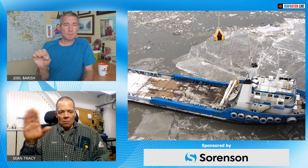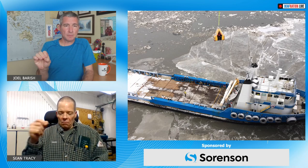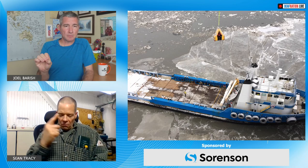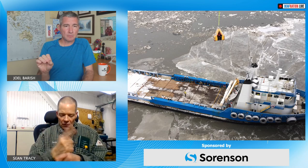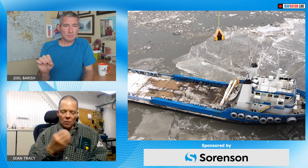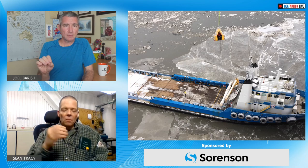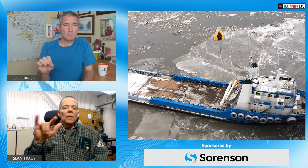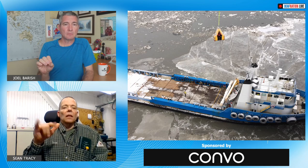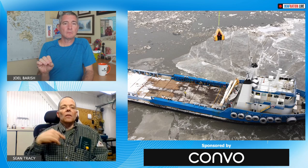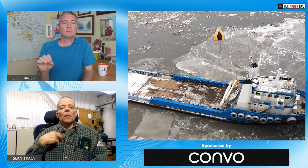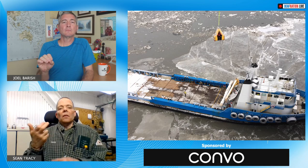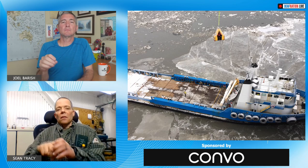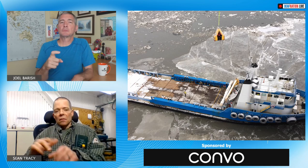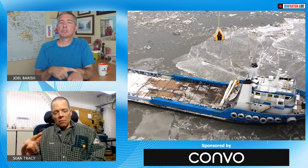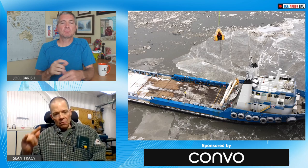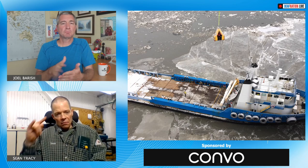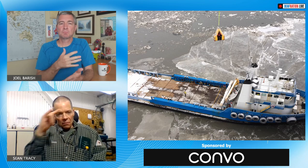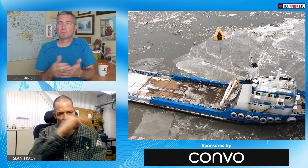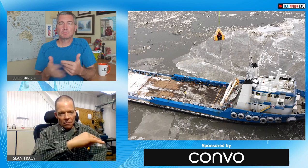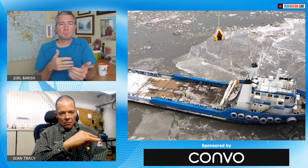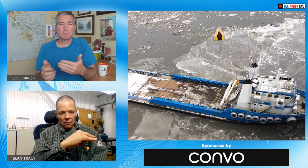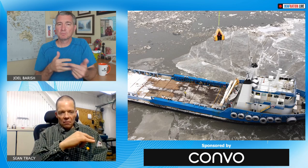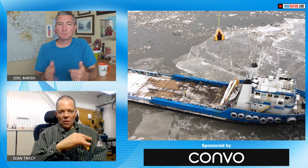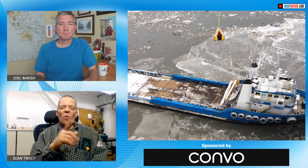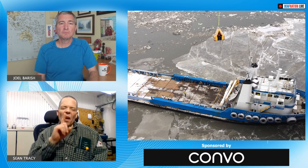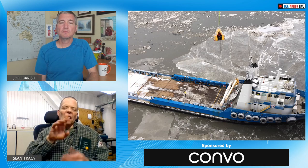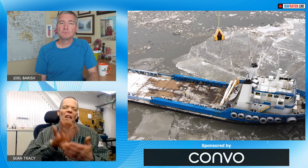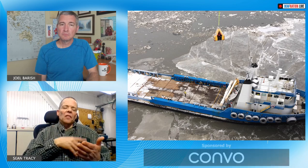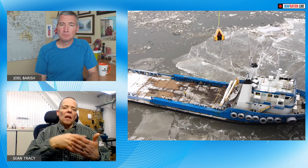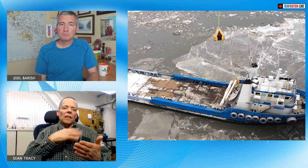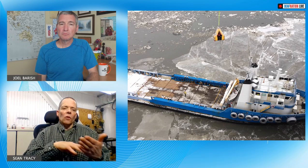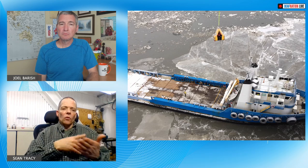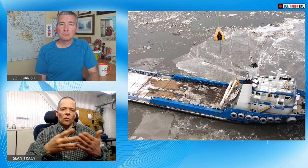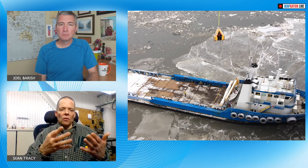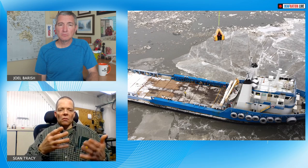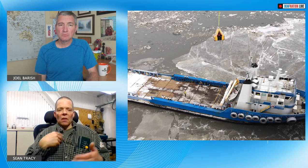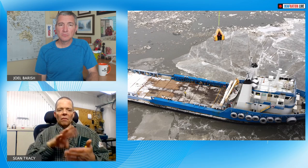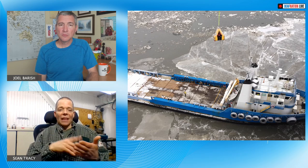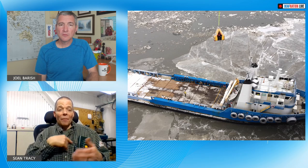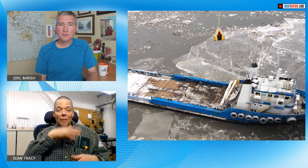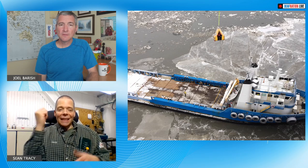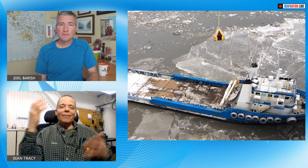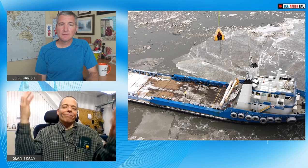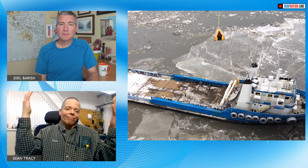Right, they have their own plane. So it doesn't matter what time you get there? I mean they do have a schedule so if I miss it, oh well.